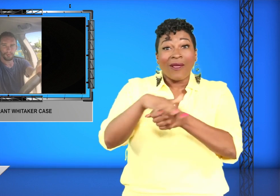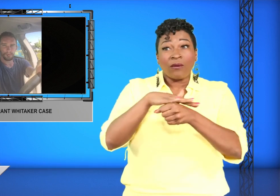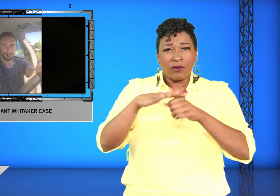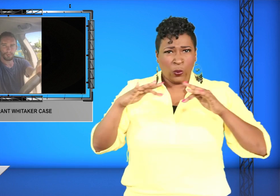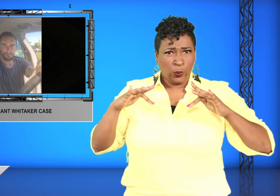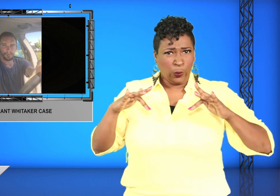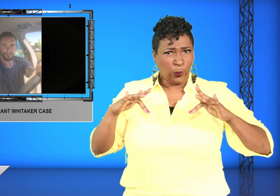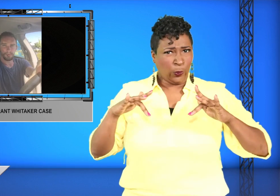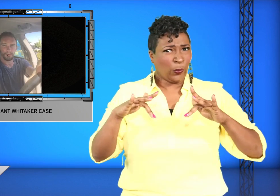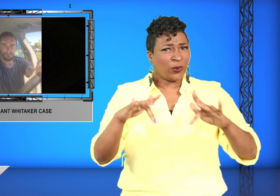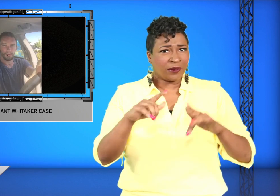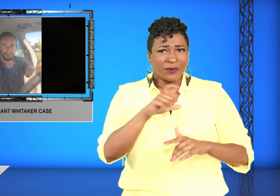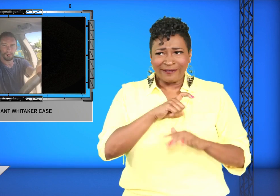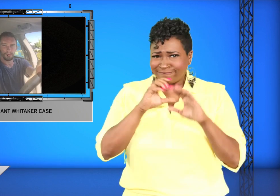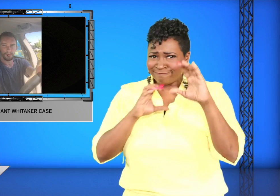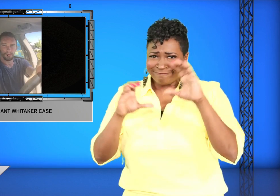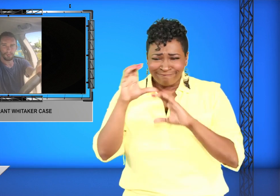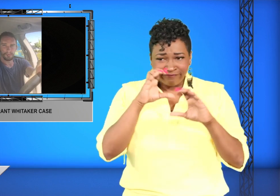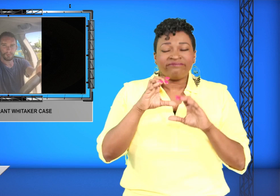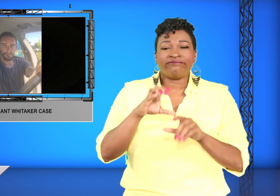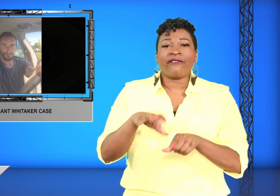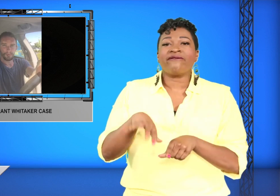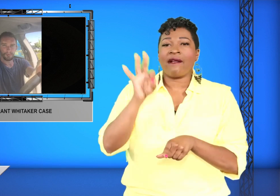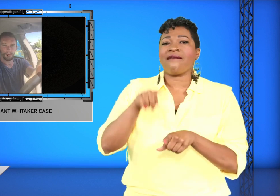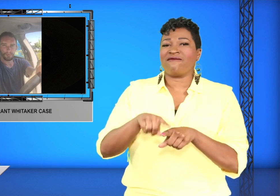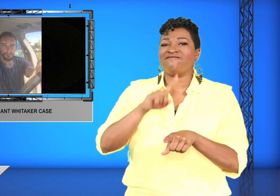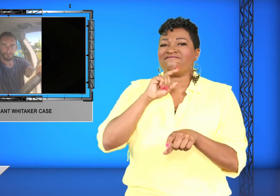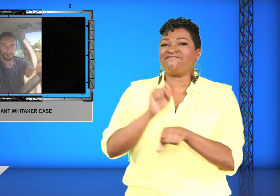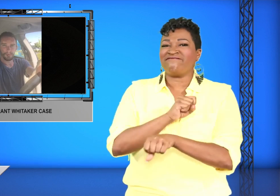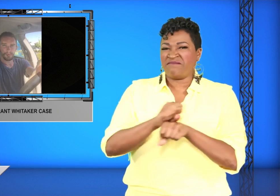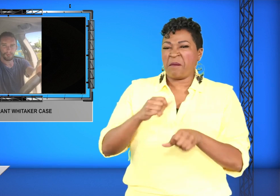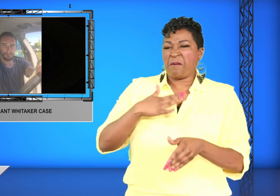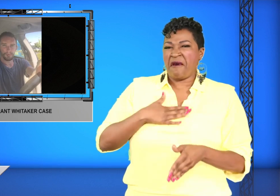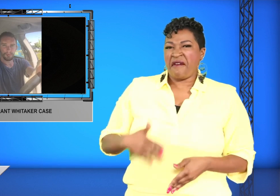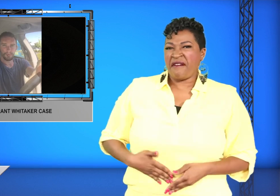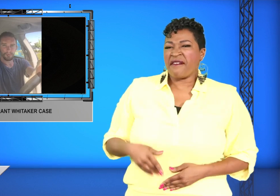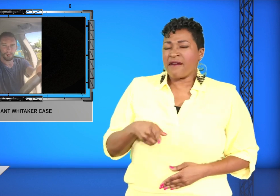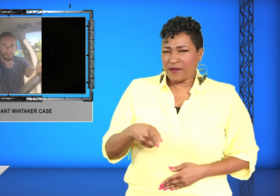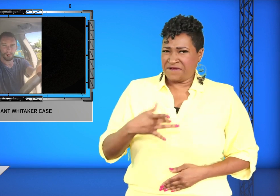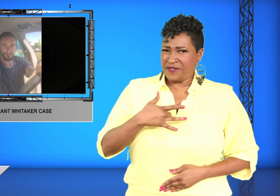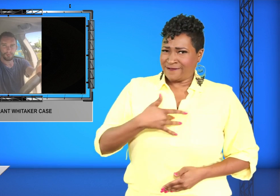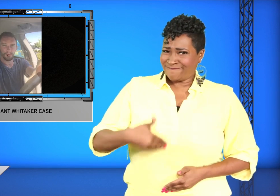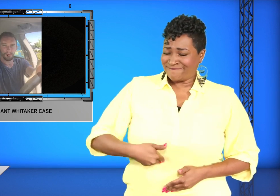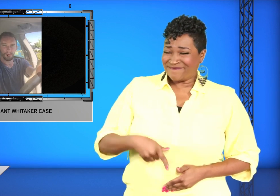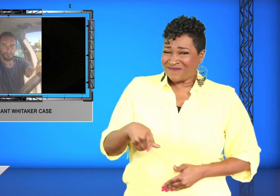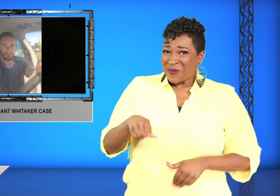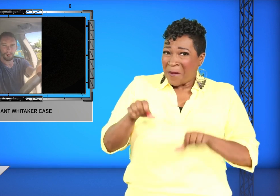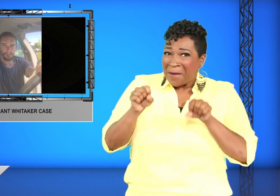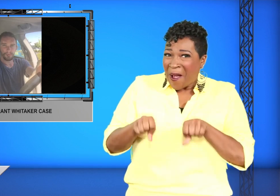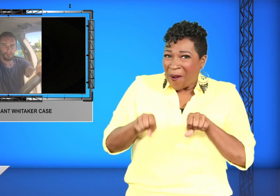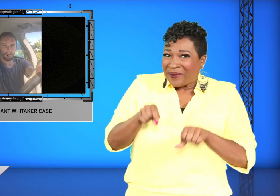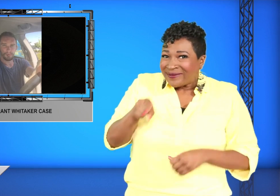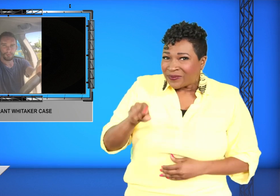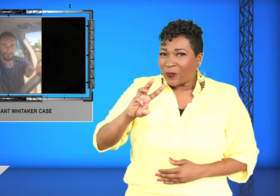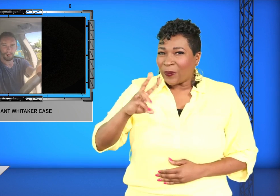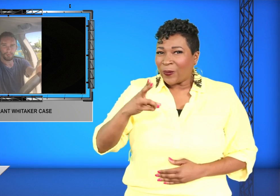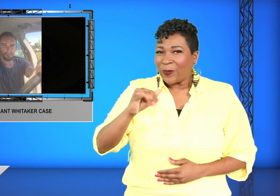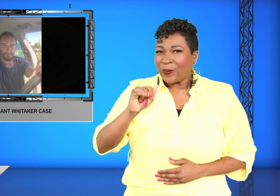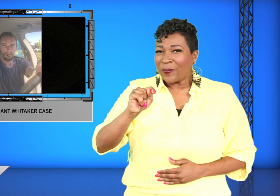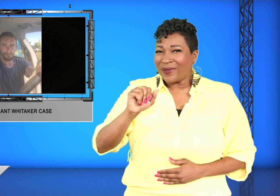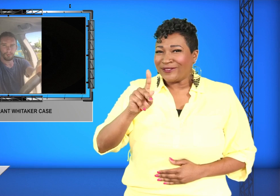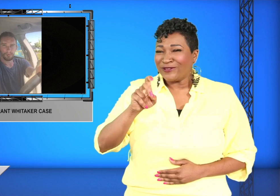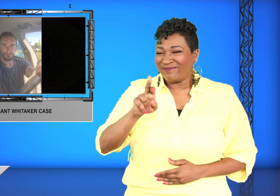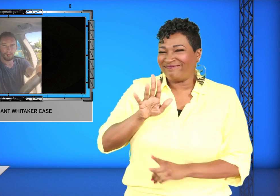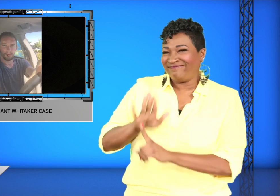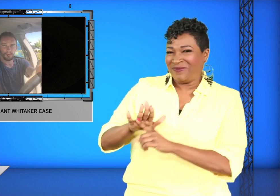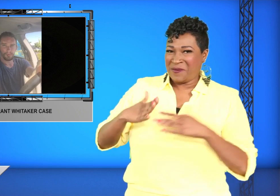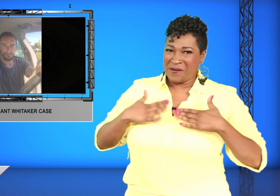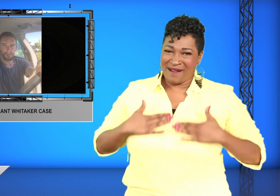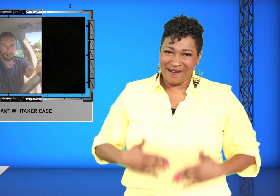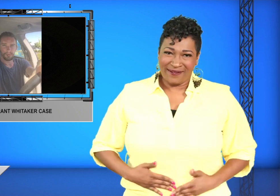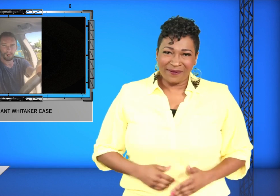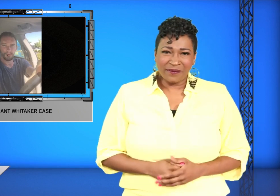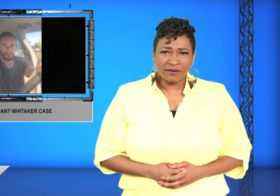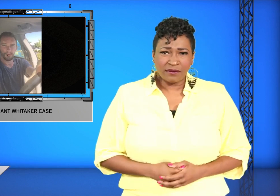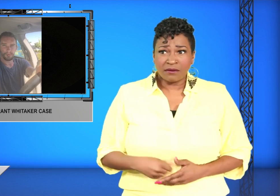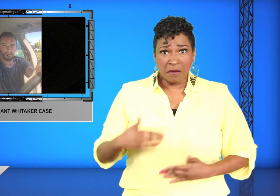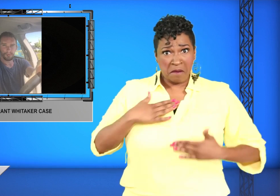They located what is believed to be Whitaker's remains in a remote area.